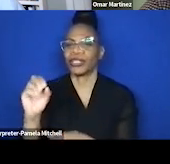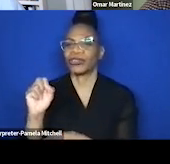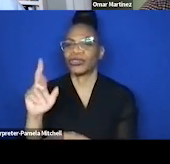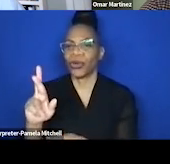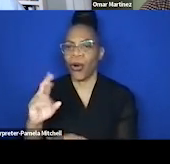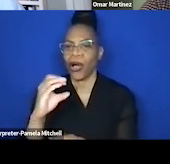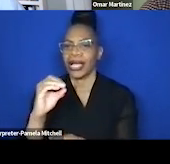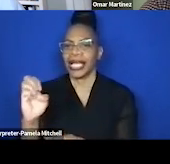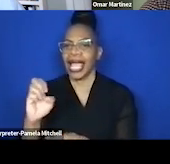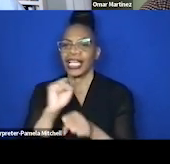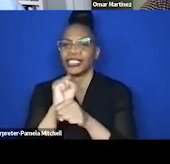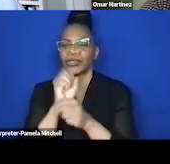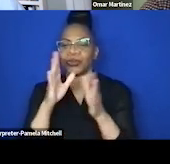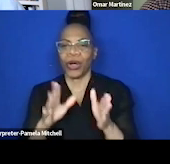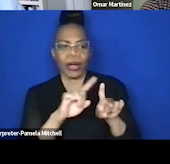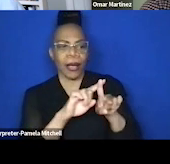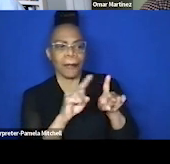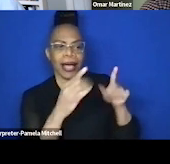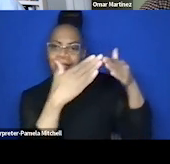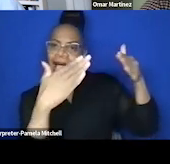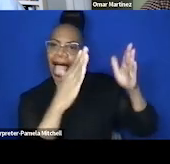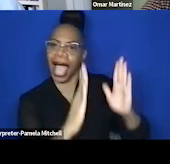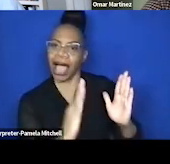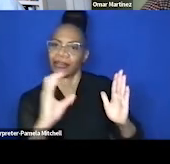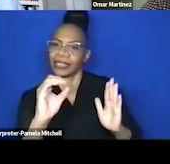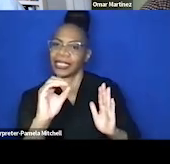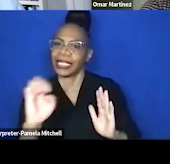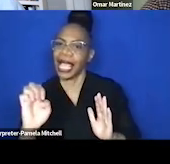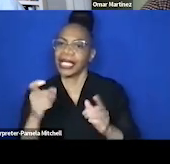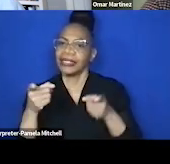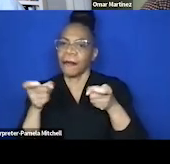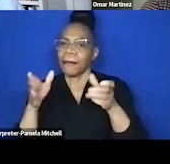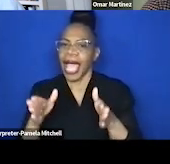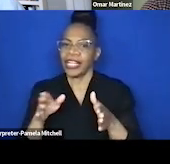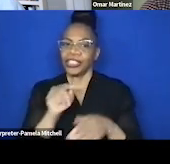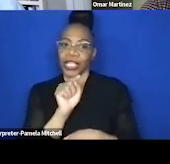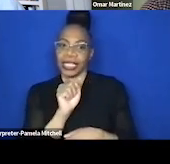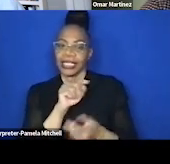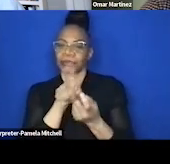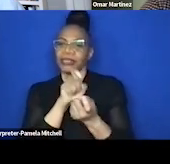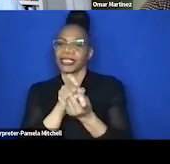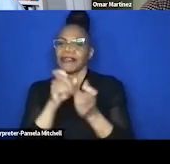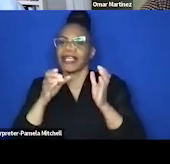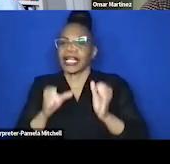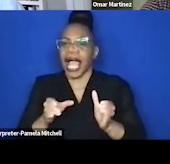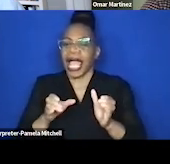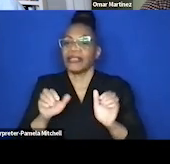but also the housing case manager, this client was approved for SSI benefits.